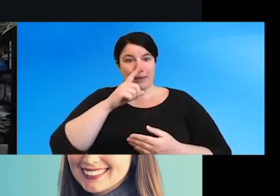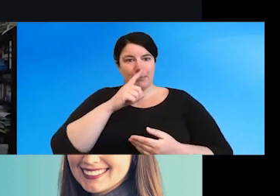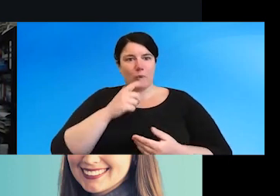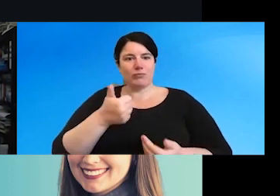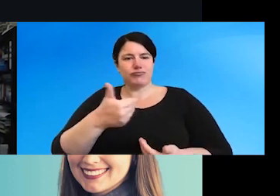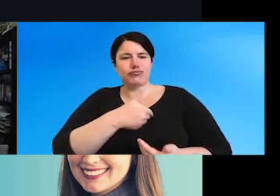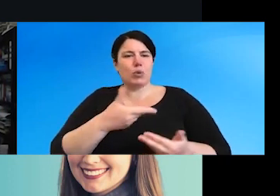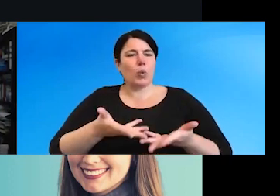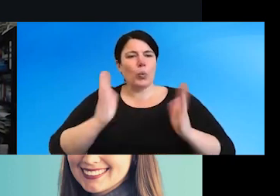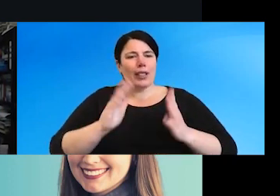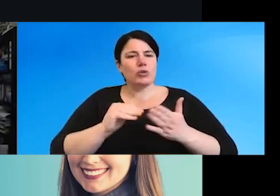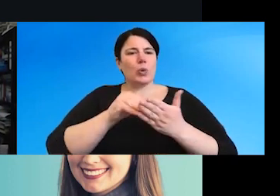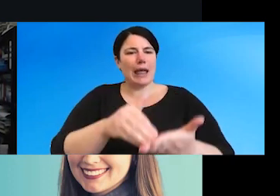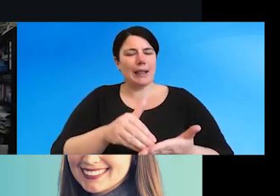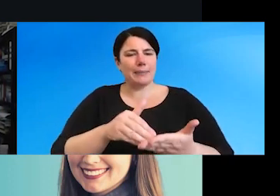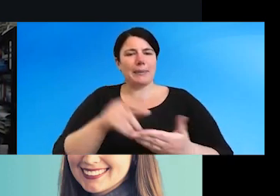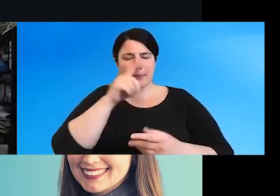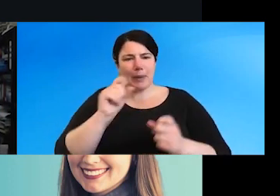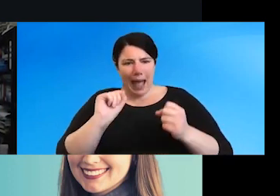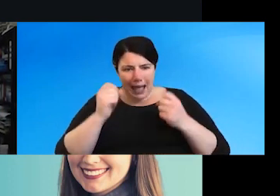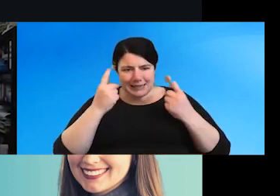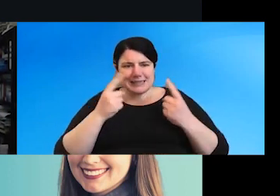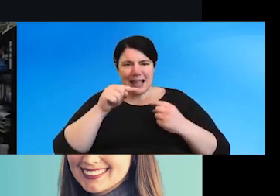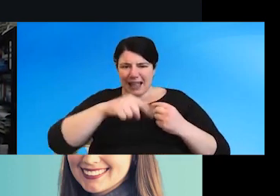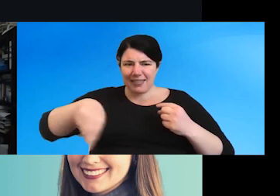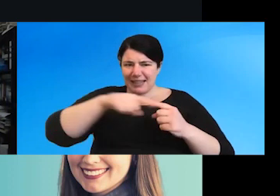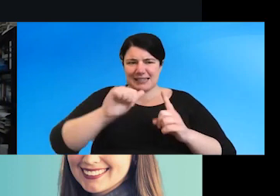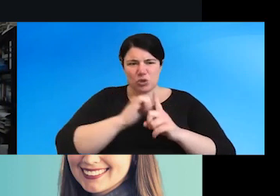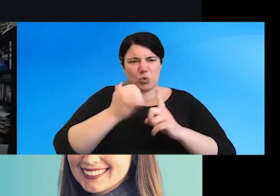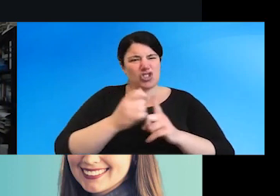and arts workers, people are really understanding how difficult this time is.